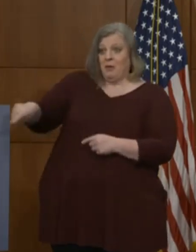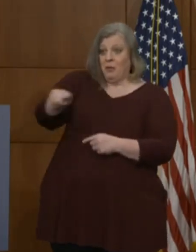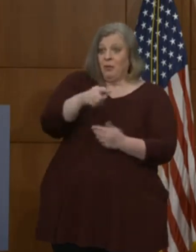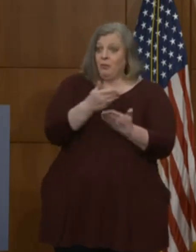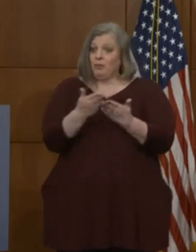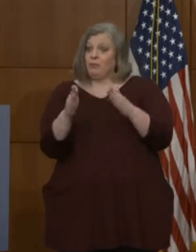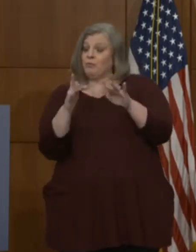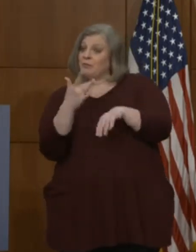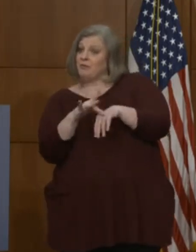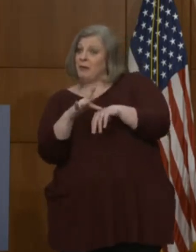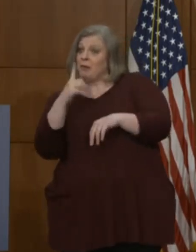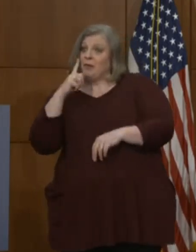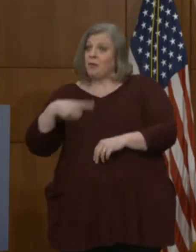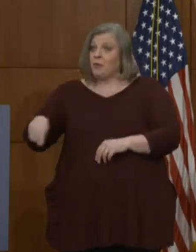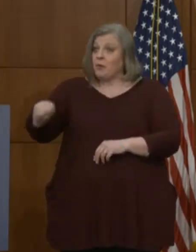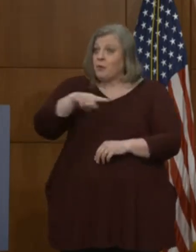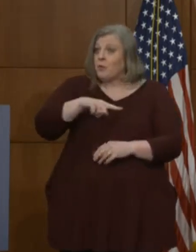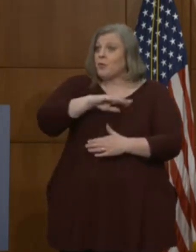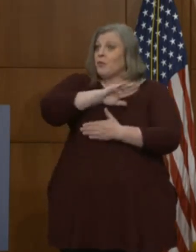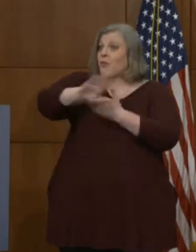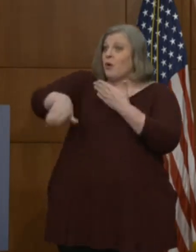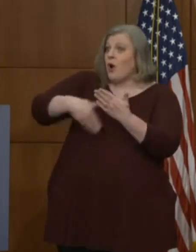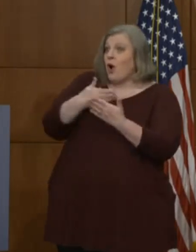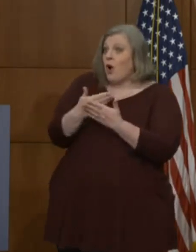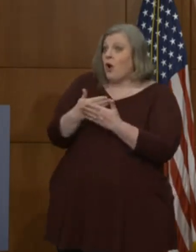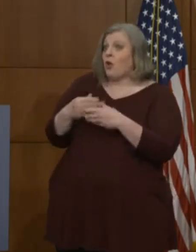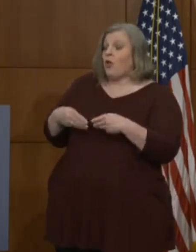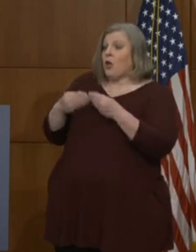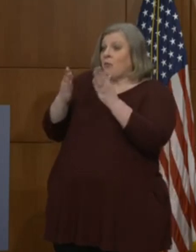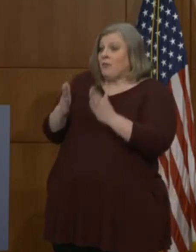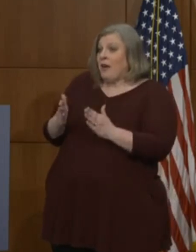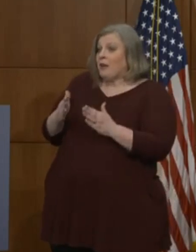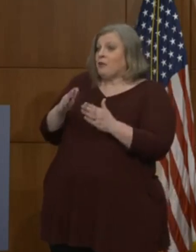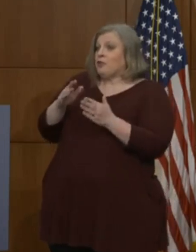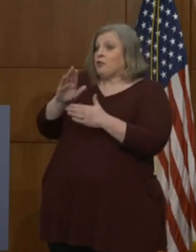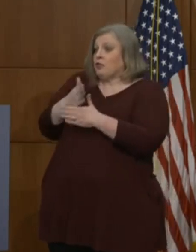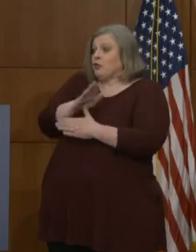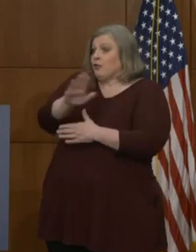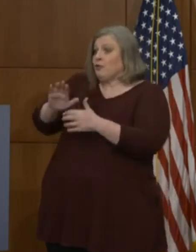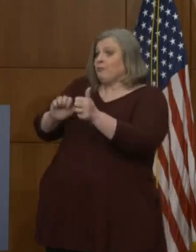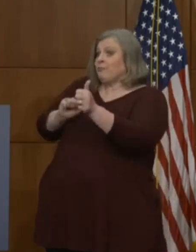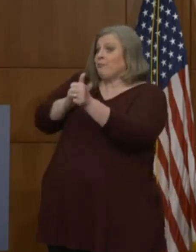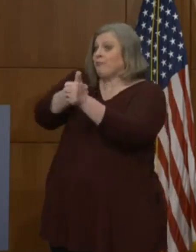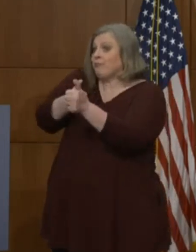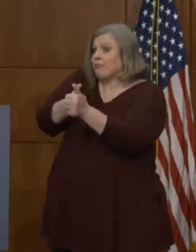RESOURCES. WE ALSO ASK THAT ALL PROVIDERS SHARE THEIR MOST UP PROVIDERS SHARE THEIR MOST UP TO DATE HOURS AND AVAILABILITY TO DATE HOURS AND AVAILABILITY WITH CHILDCARE WHERE VIRGINIA